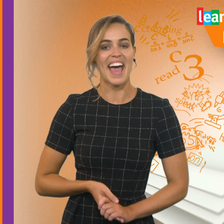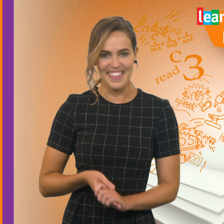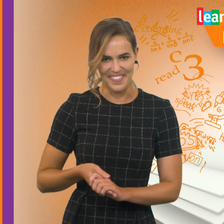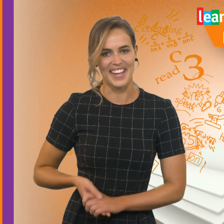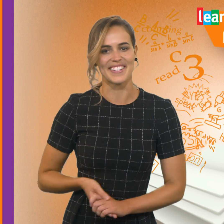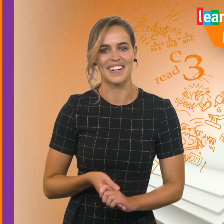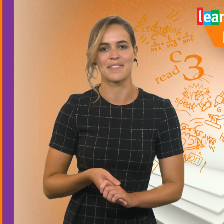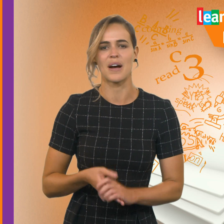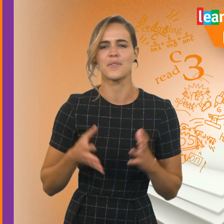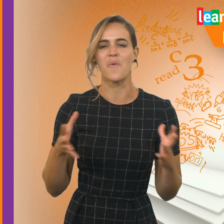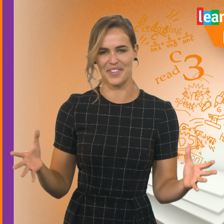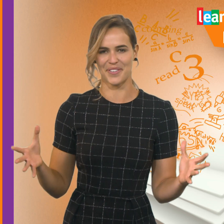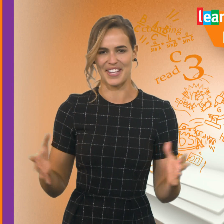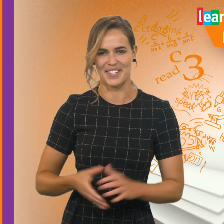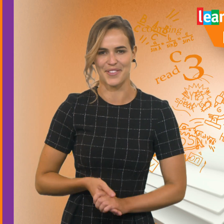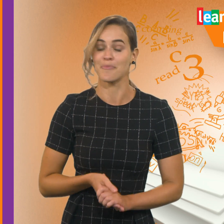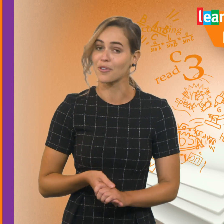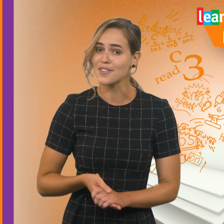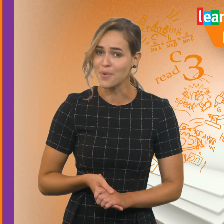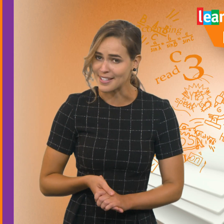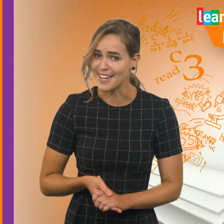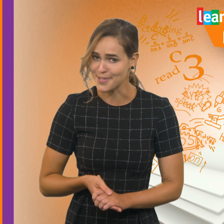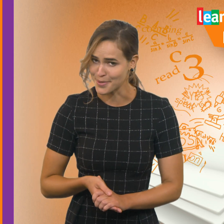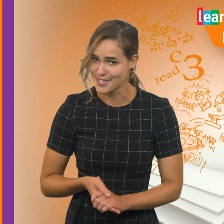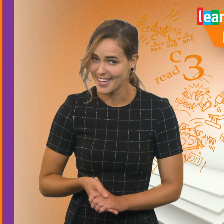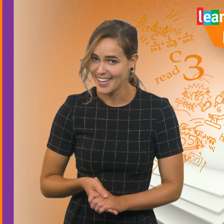They are conducted by some wonderful teachers from across Queensland schools.